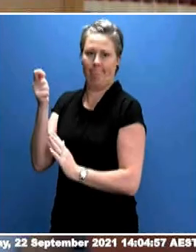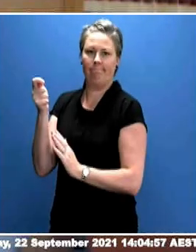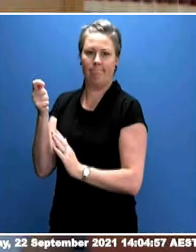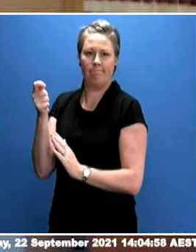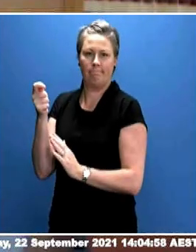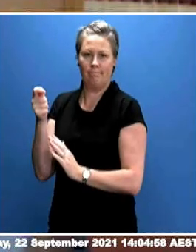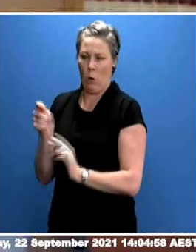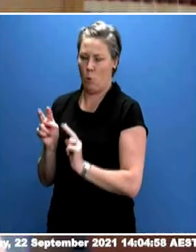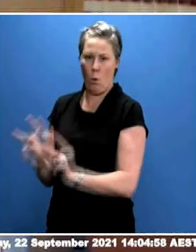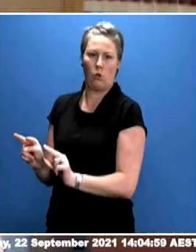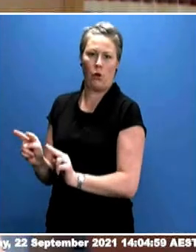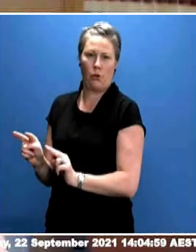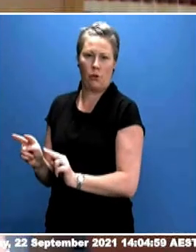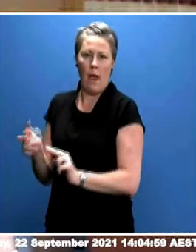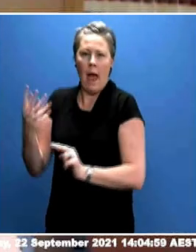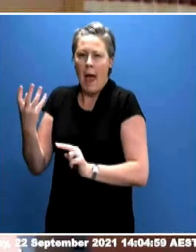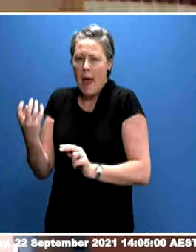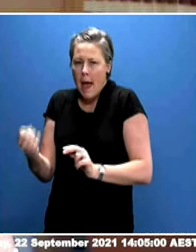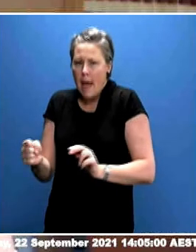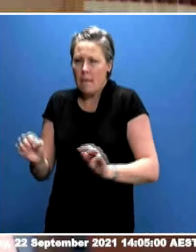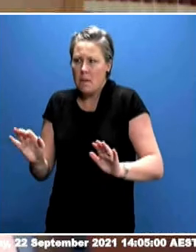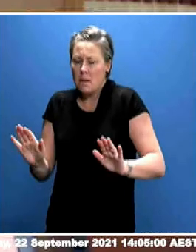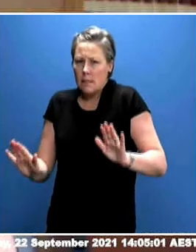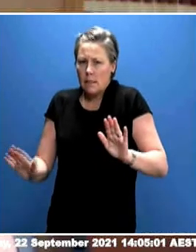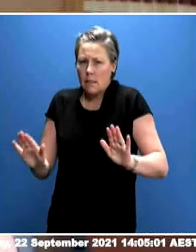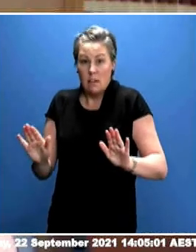There are some commonalities, is it worth talking about if you're